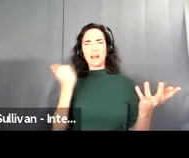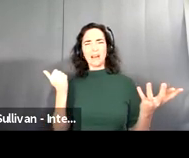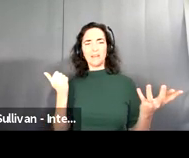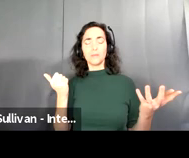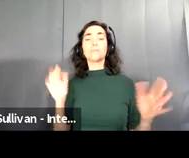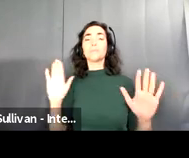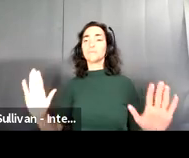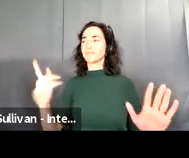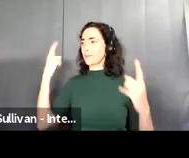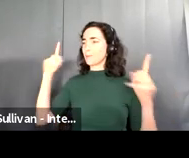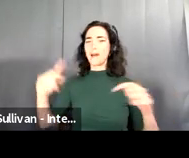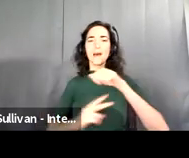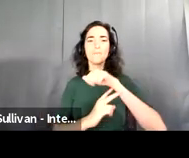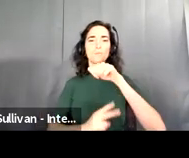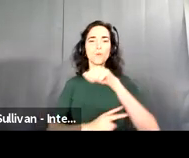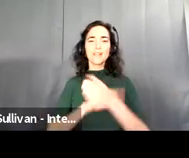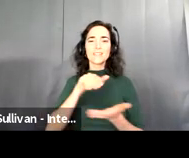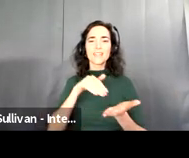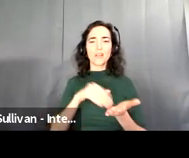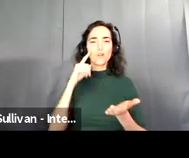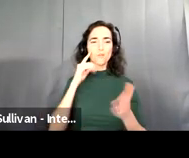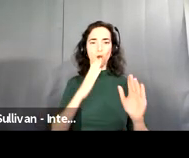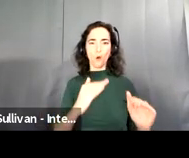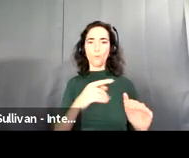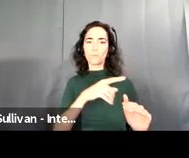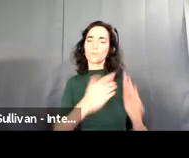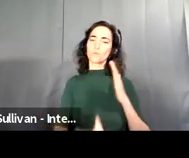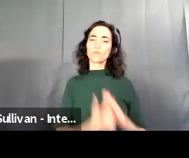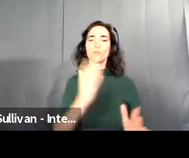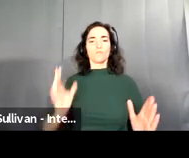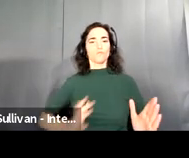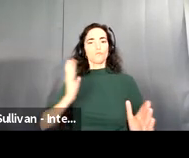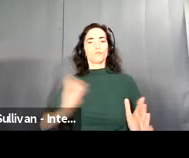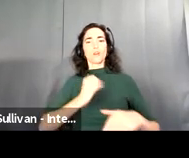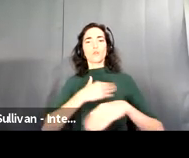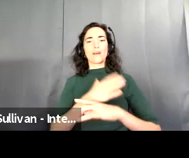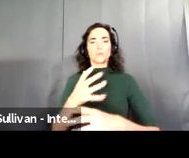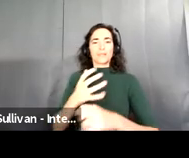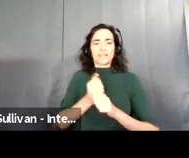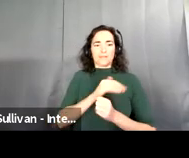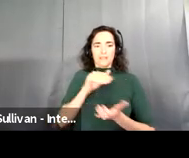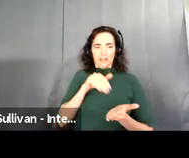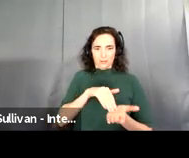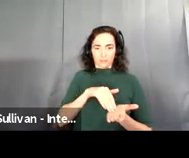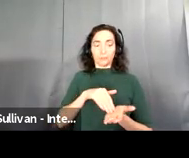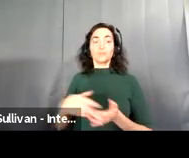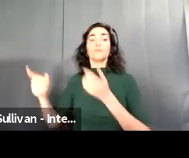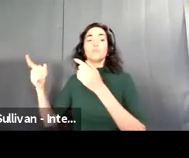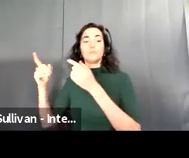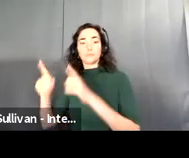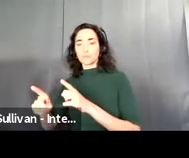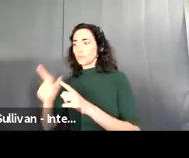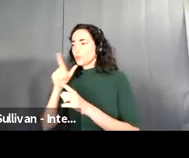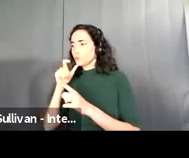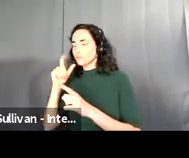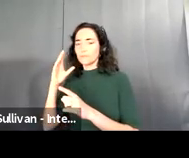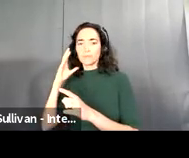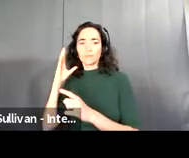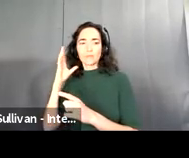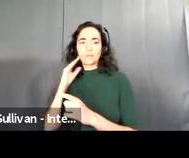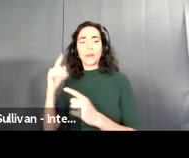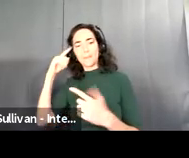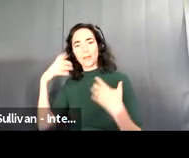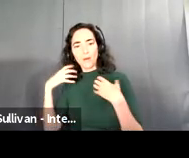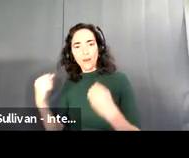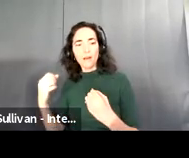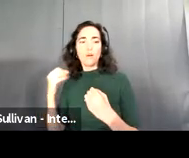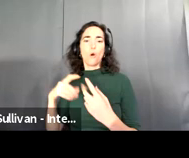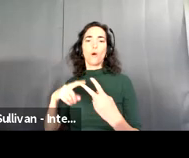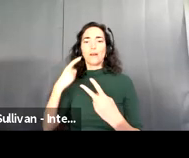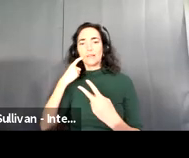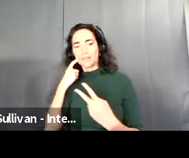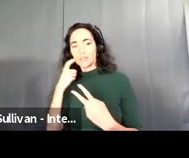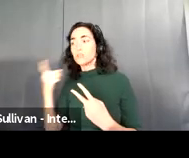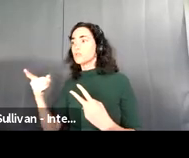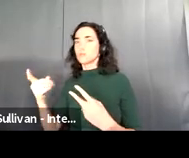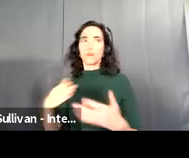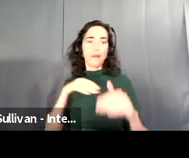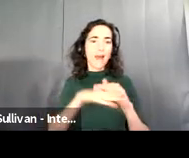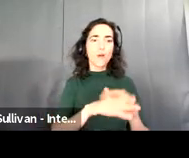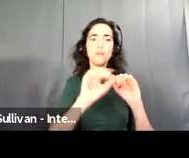Introducing the bridge center for home, a new state of the art crisis receiving Center, a place where people experiencing mental health and substance use challenges can get the help they deserve.